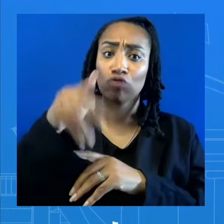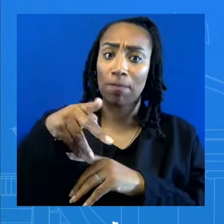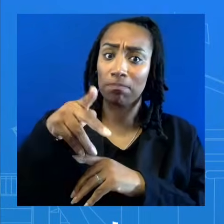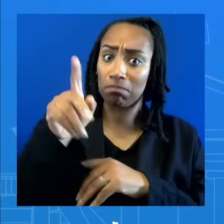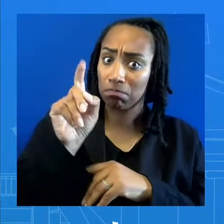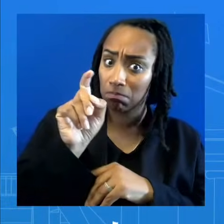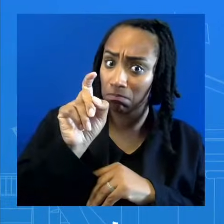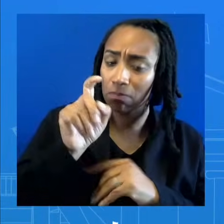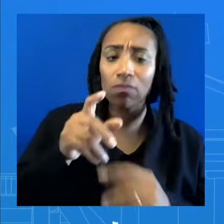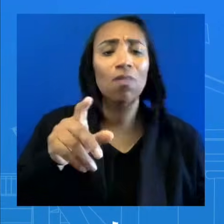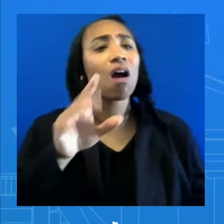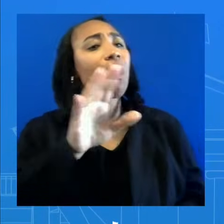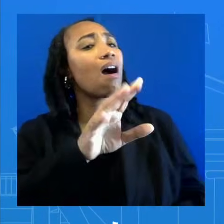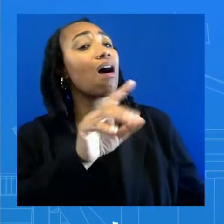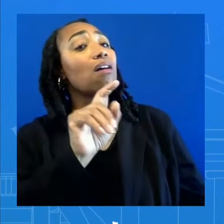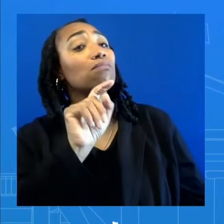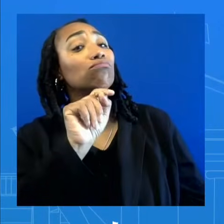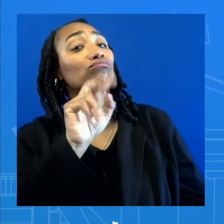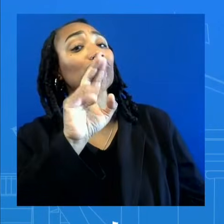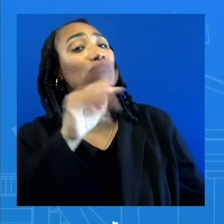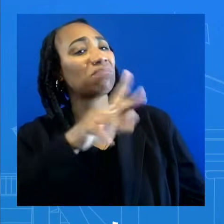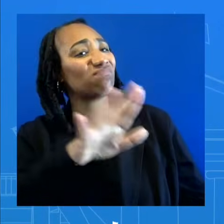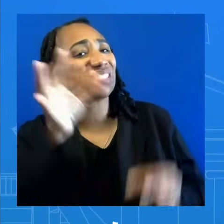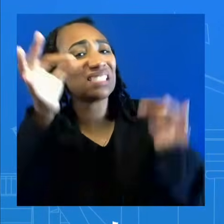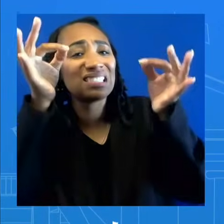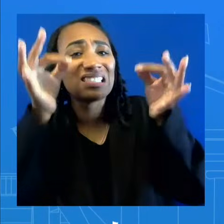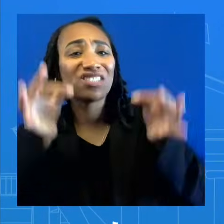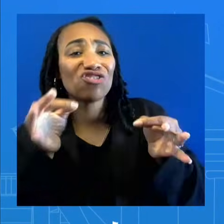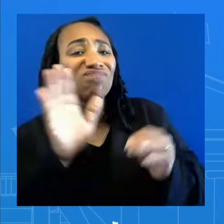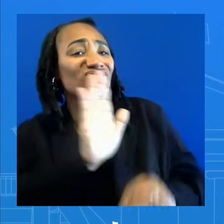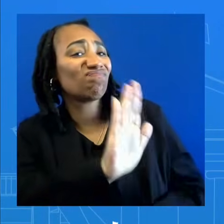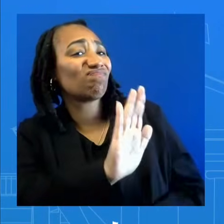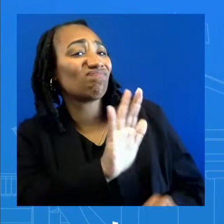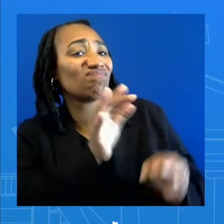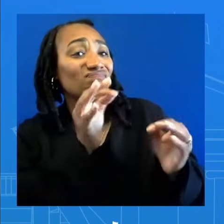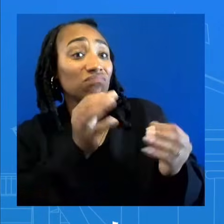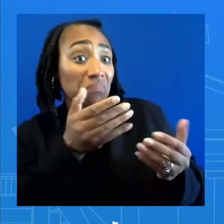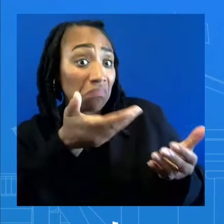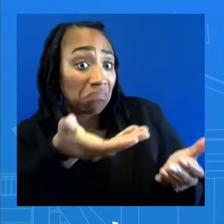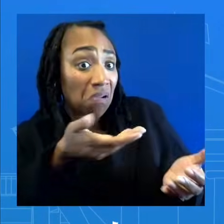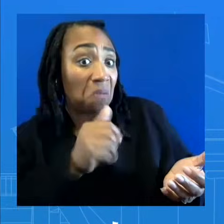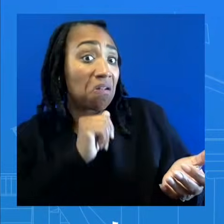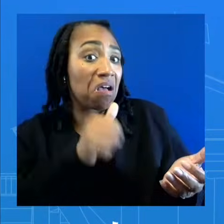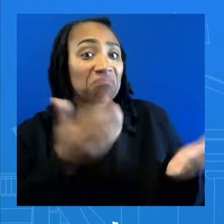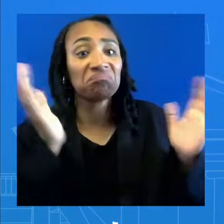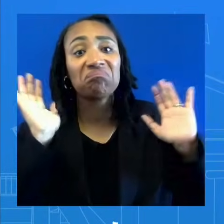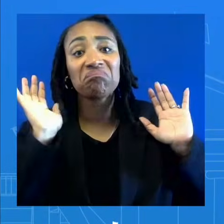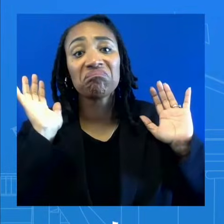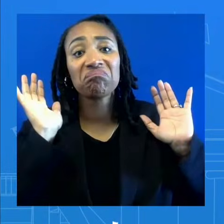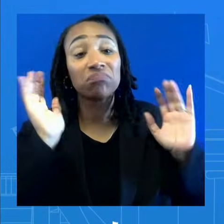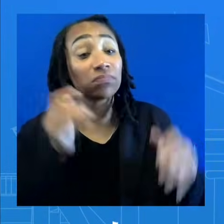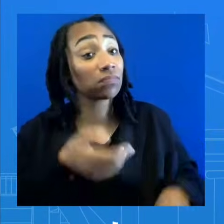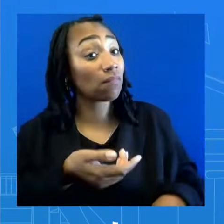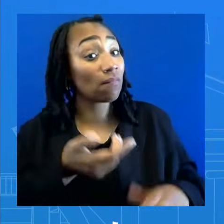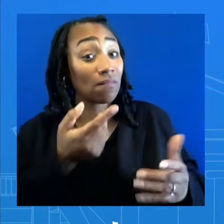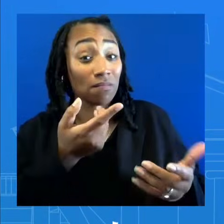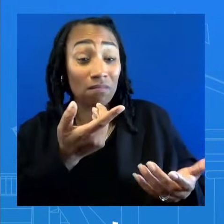We've worked really hard on this most consequential of bilateral relationships. The president met with Xi Jinping a number of times,